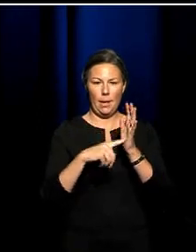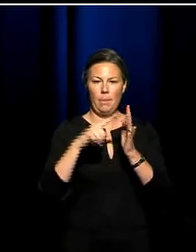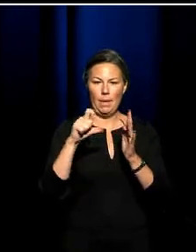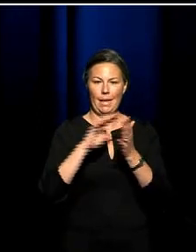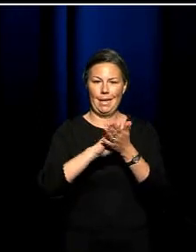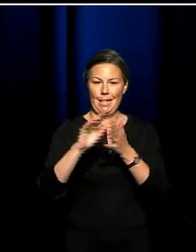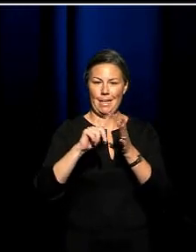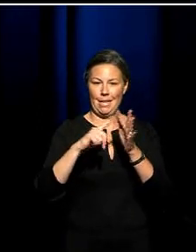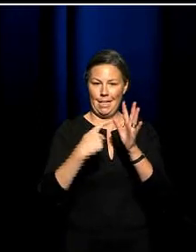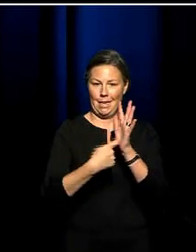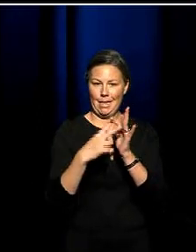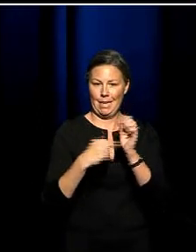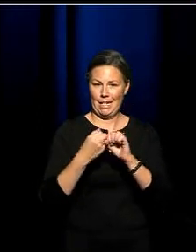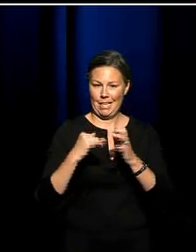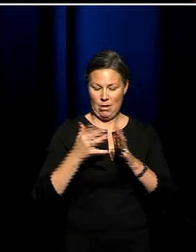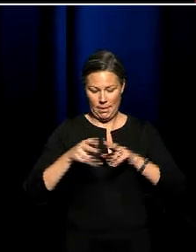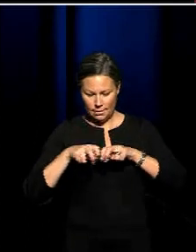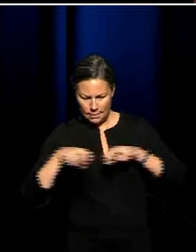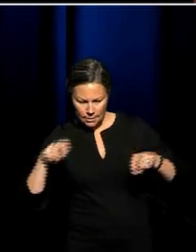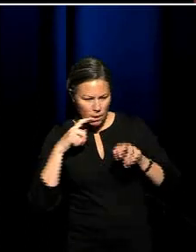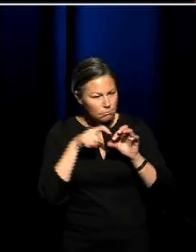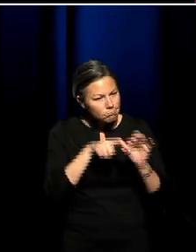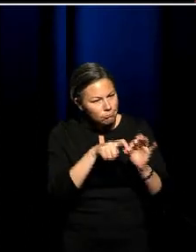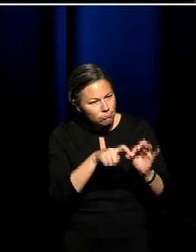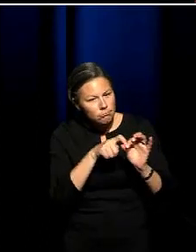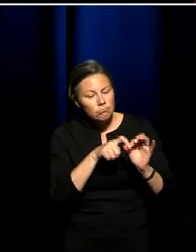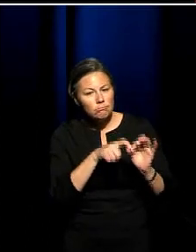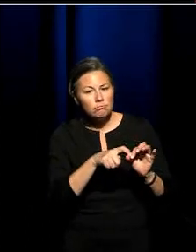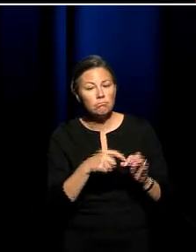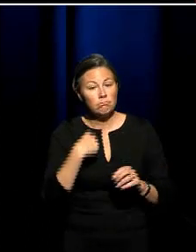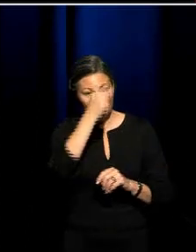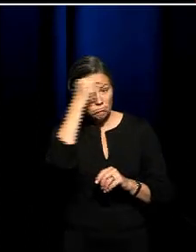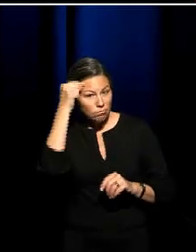the work of the Royal Commission. The object of public hearings include first